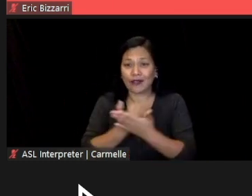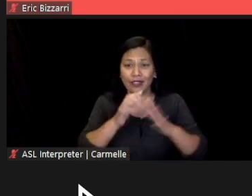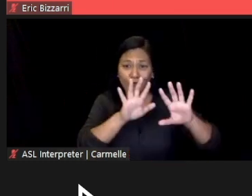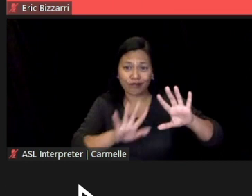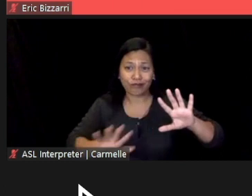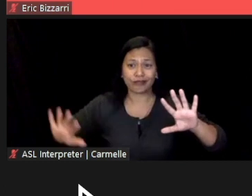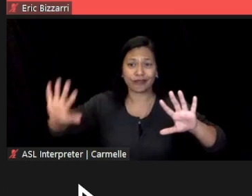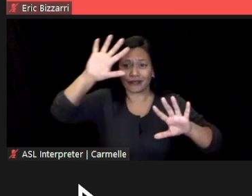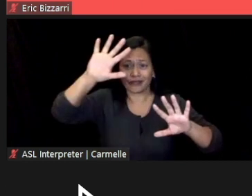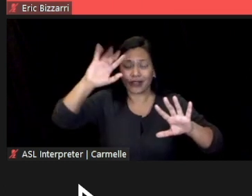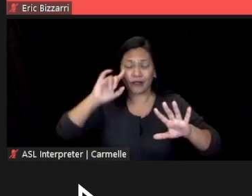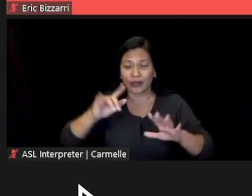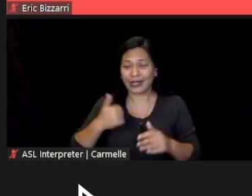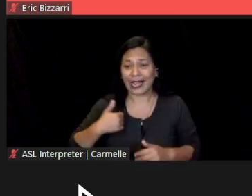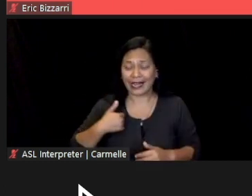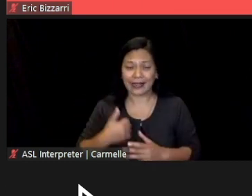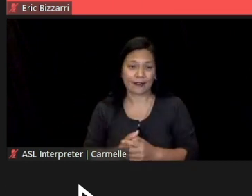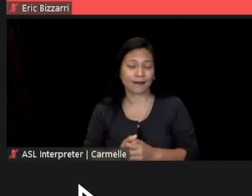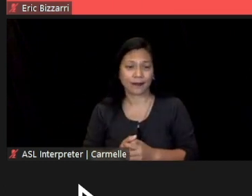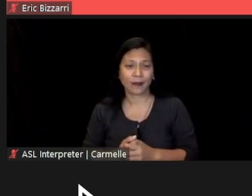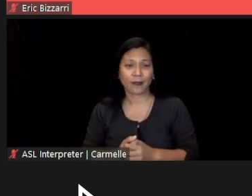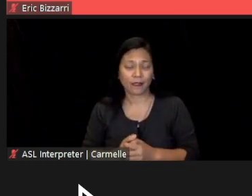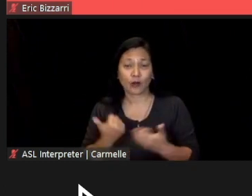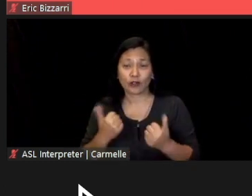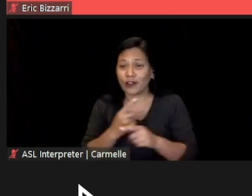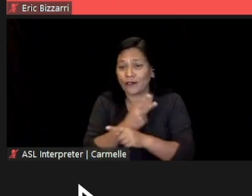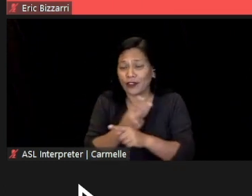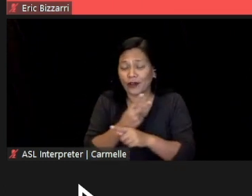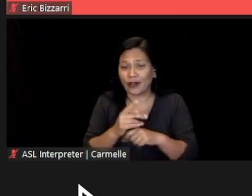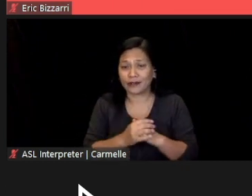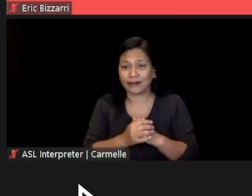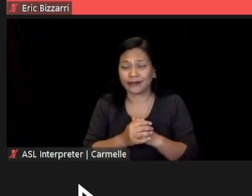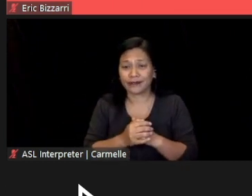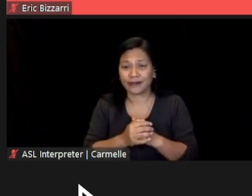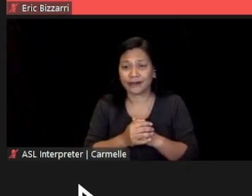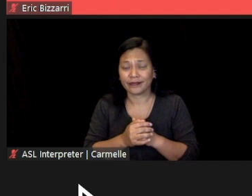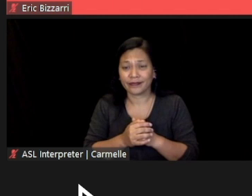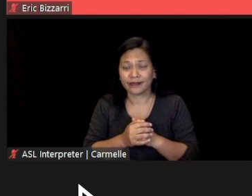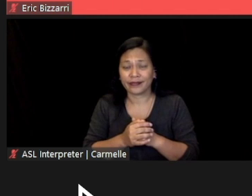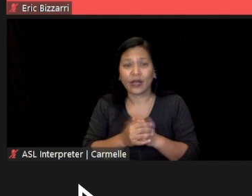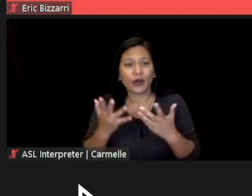And so this is something that we're trying to iron out too. It's this, we want to fund the best projects.